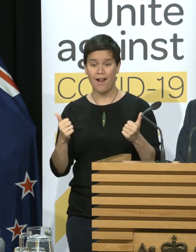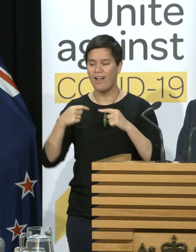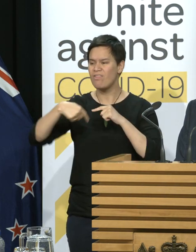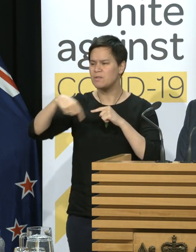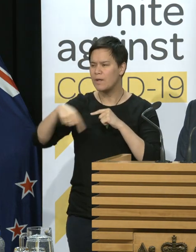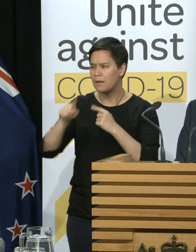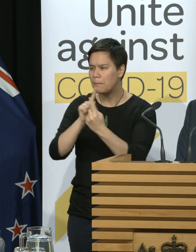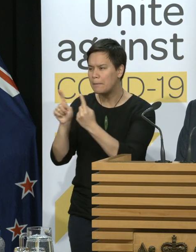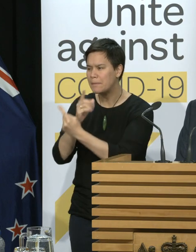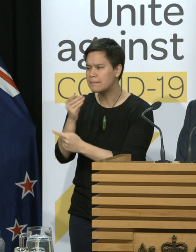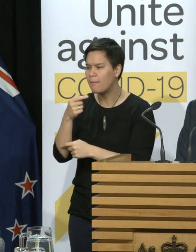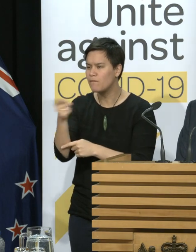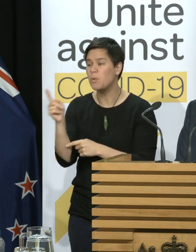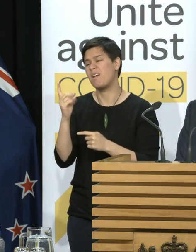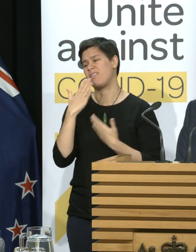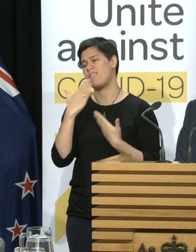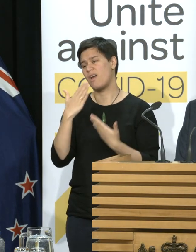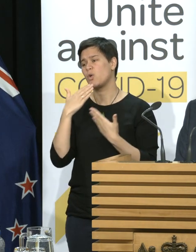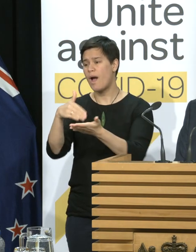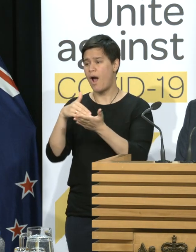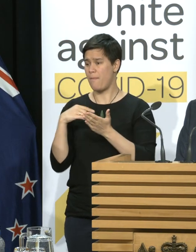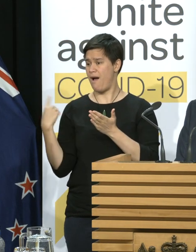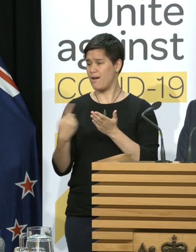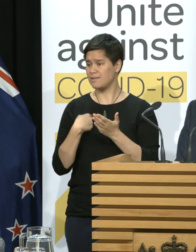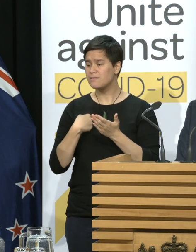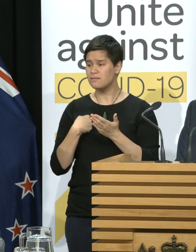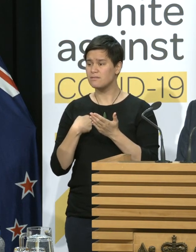But can I thank all of you for helping us to convey our messages out to the New Zealand